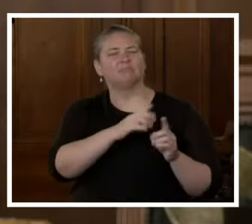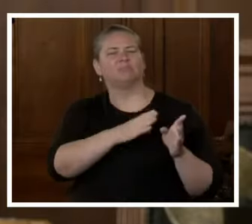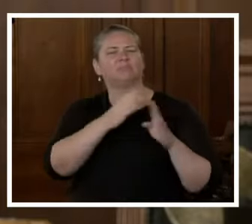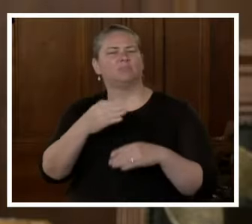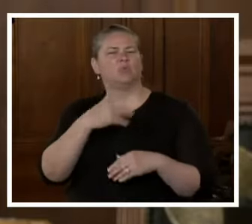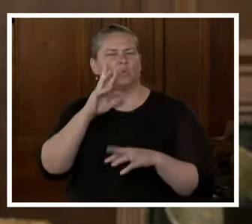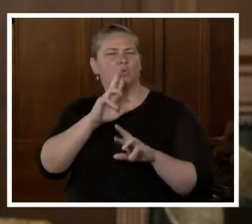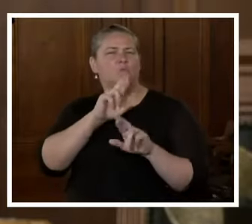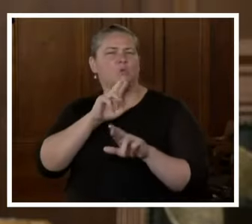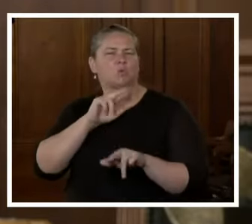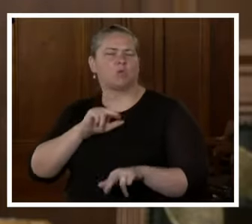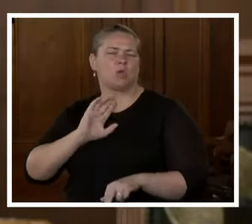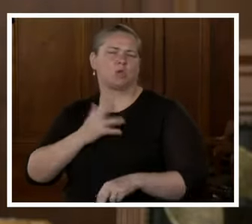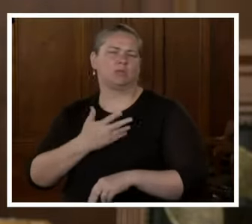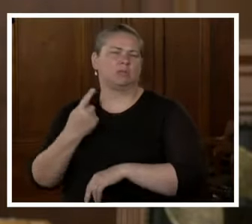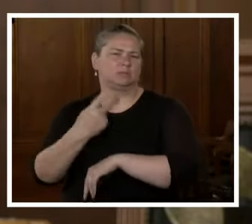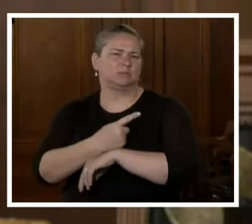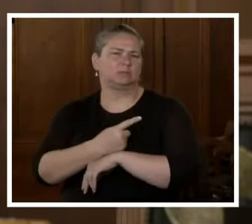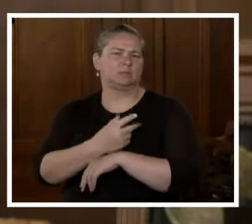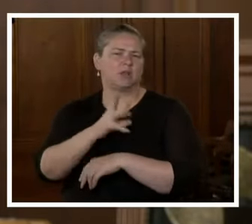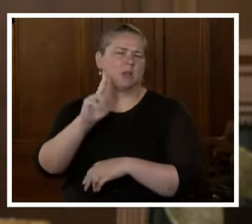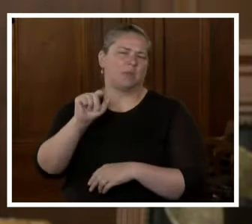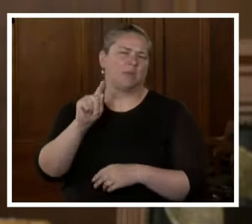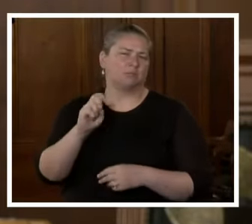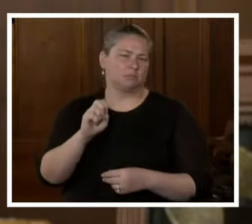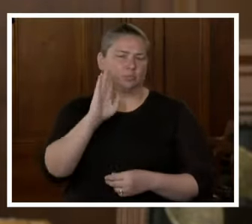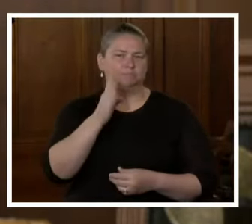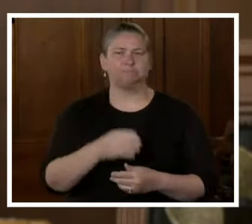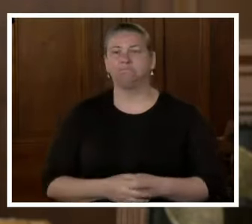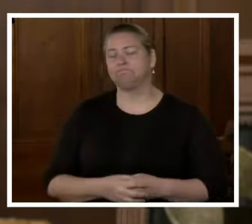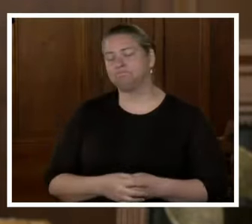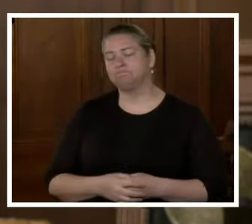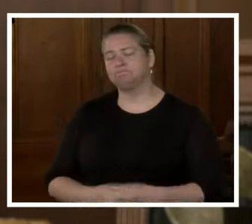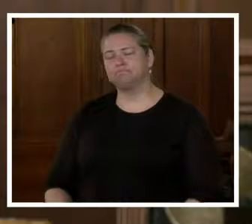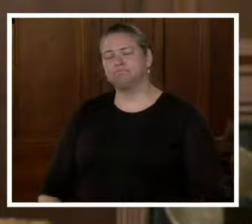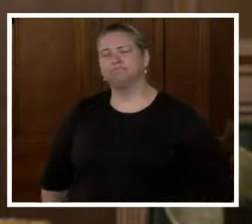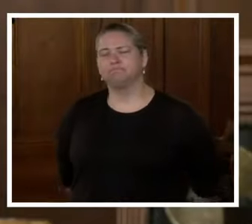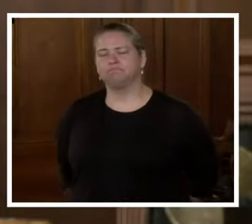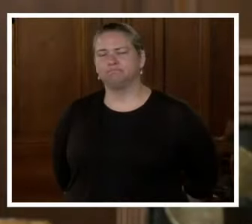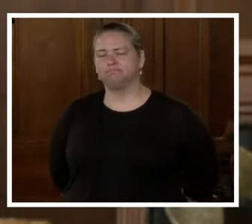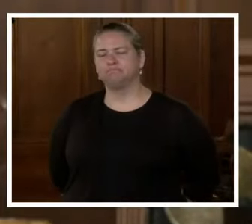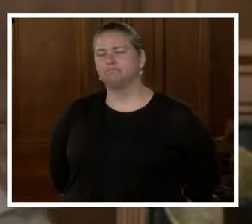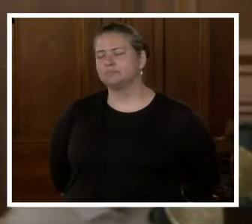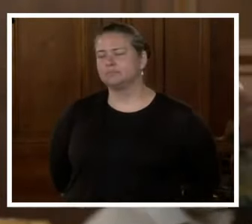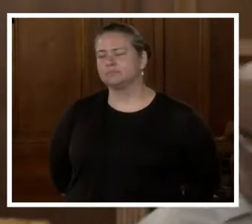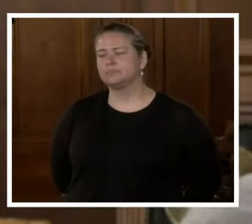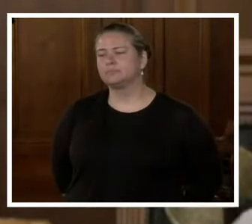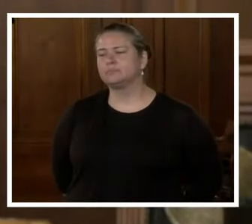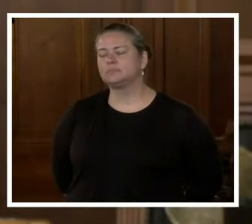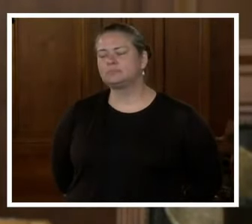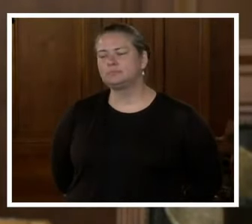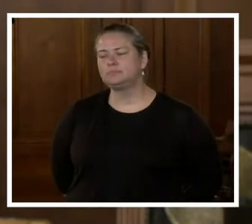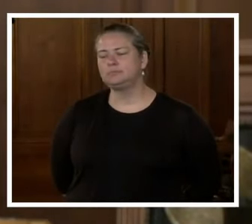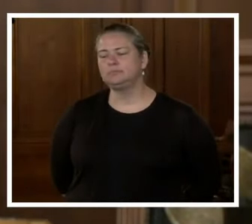IT MAY BE ONE OF THOSE THINGS WE NEVER COME TO FIND OUT FOR SURE. FOR PARENTS I'D LIKE TO REASSURE